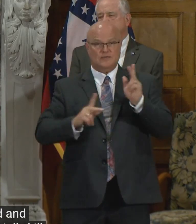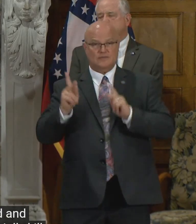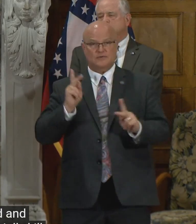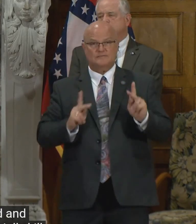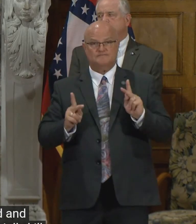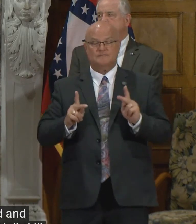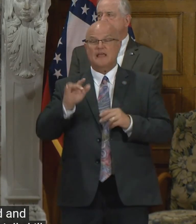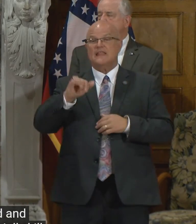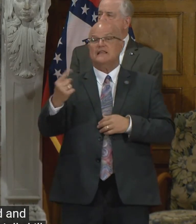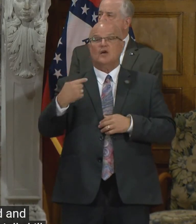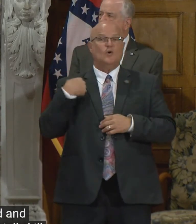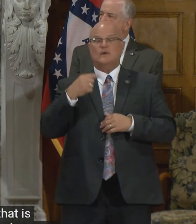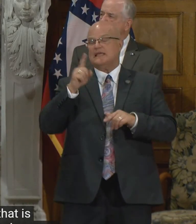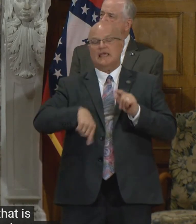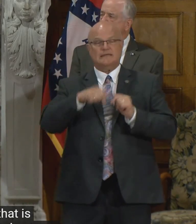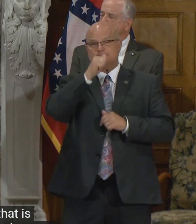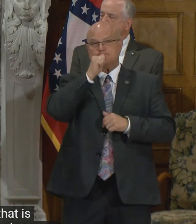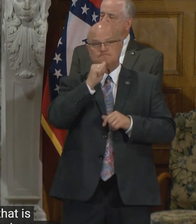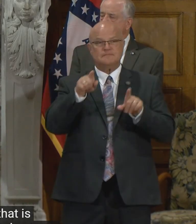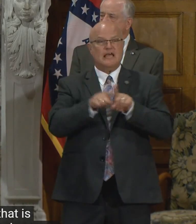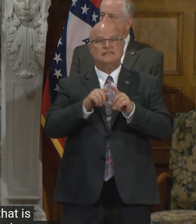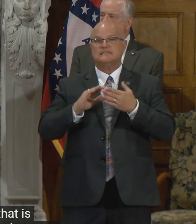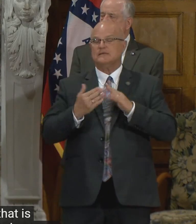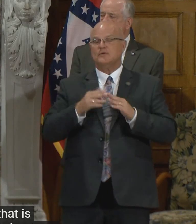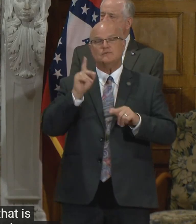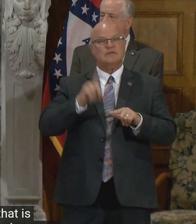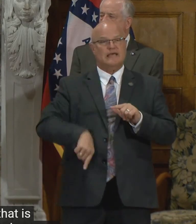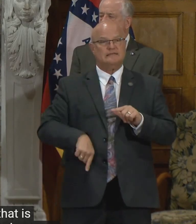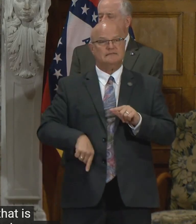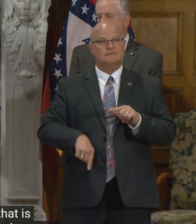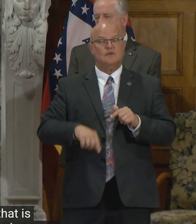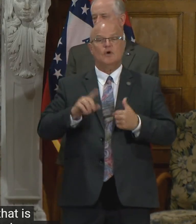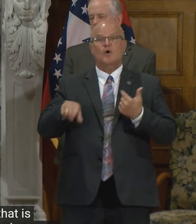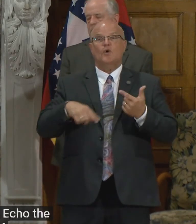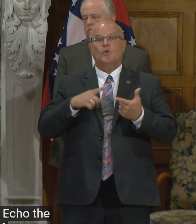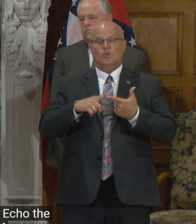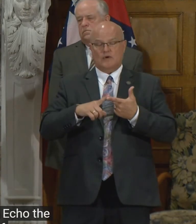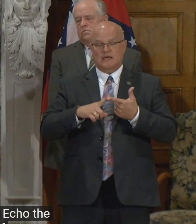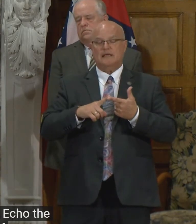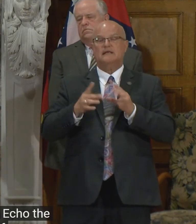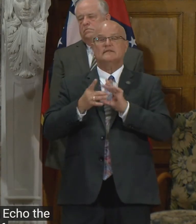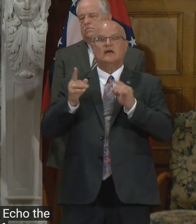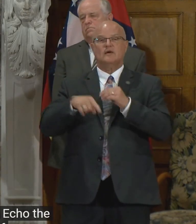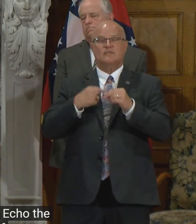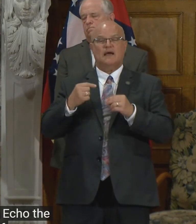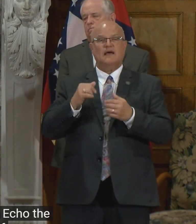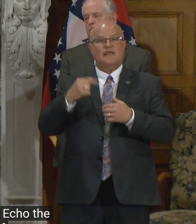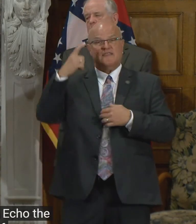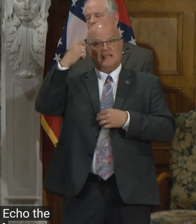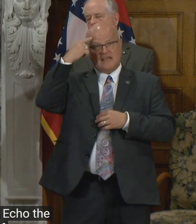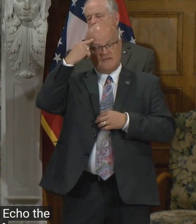That is something we cannot tolerate as a community. I want to echo the sentiments of the governor.